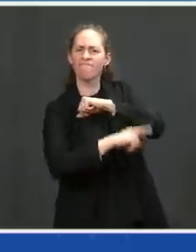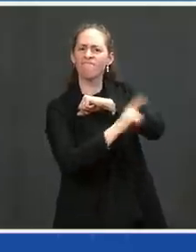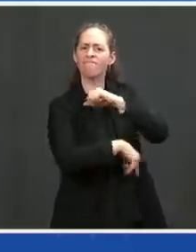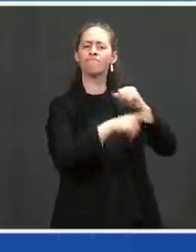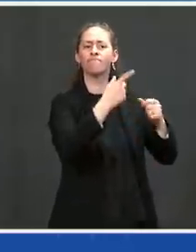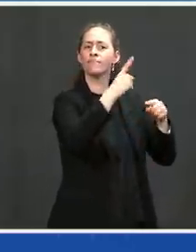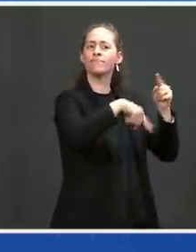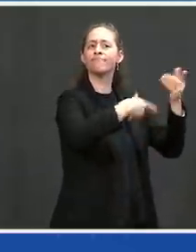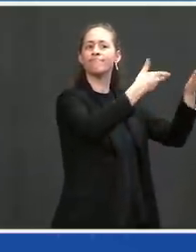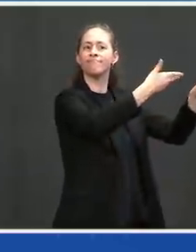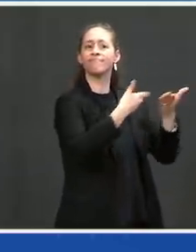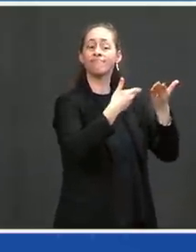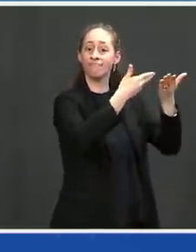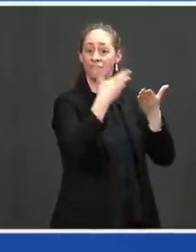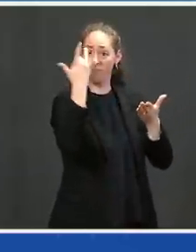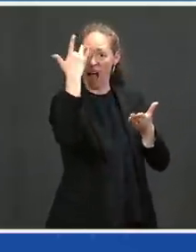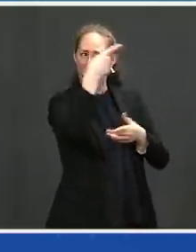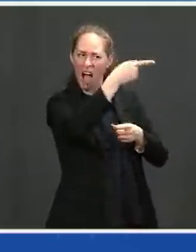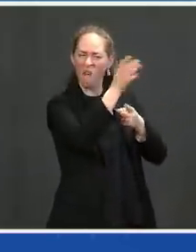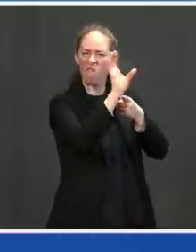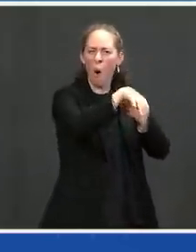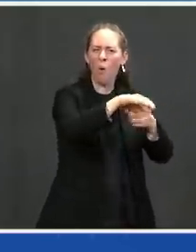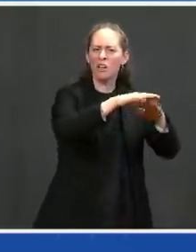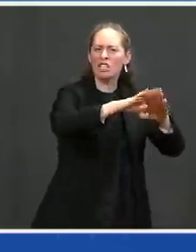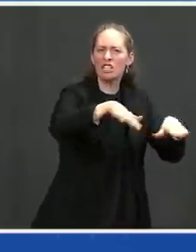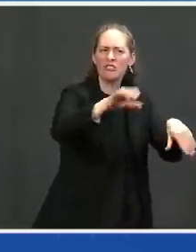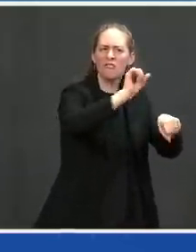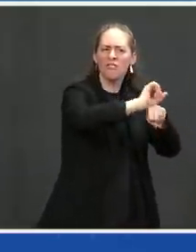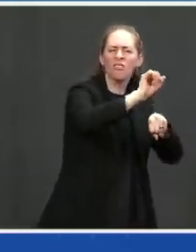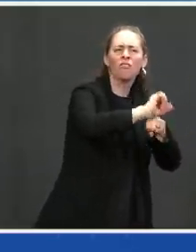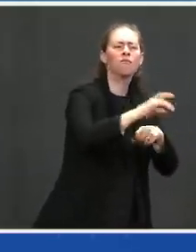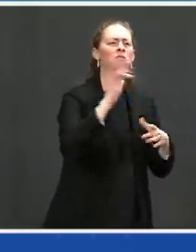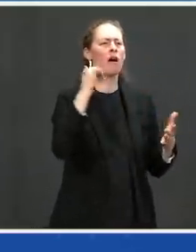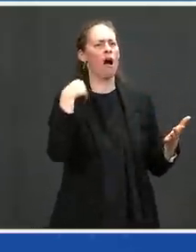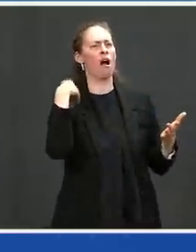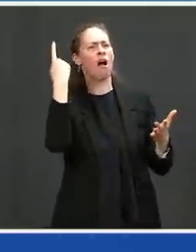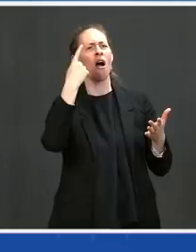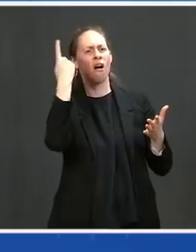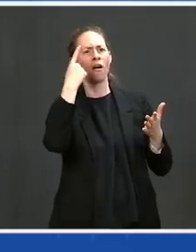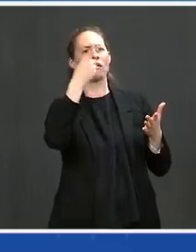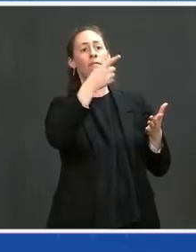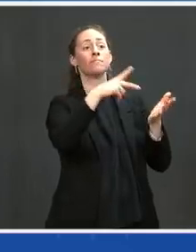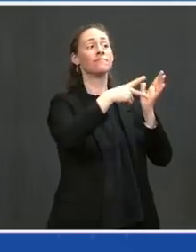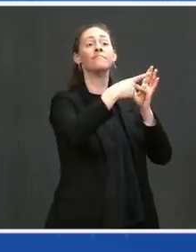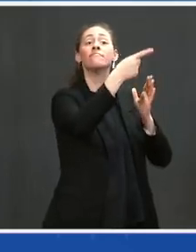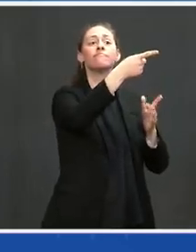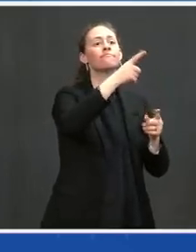or Chinese access to international payment systems? The President: Well, look,